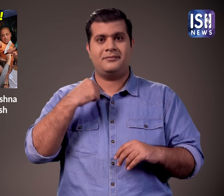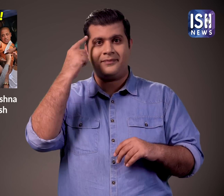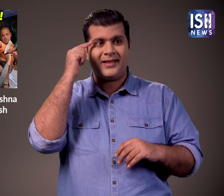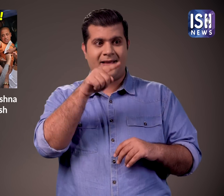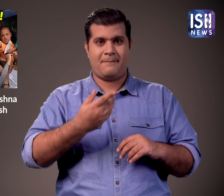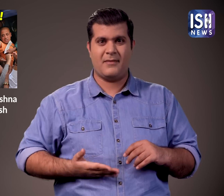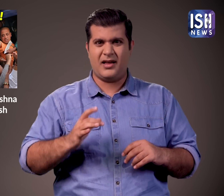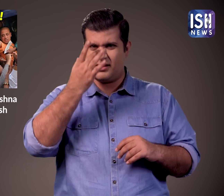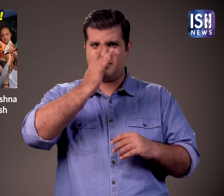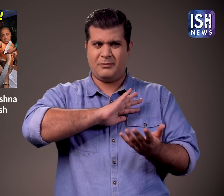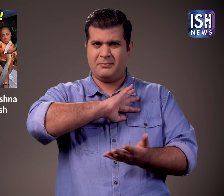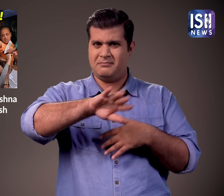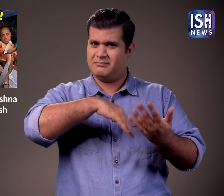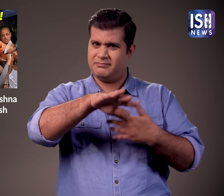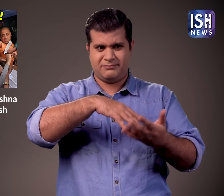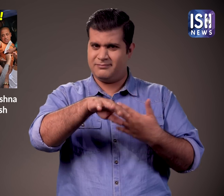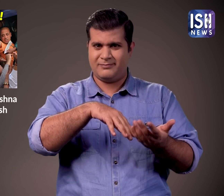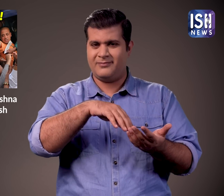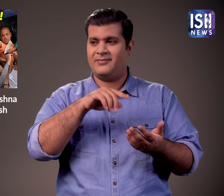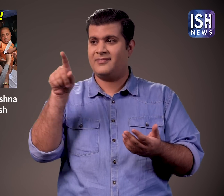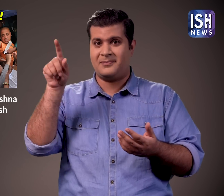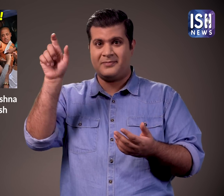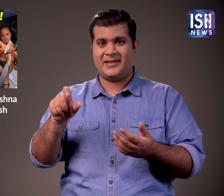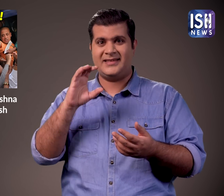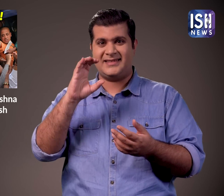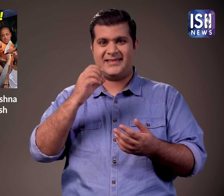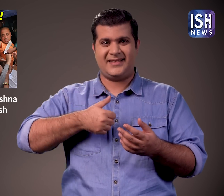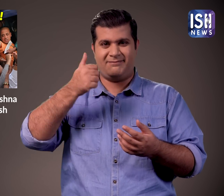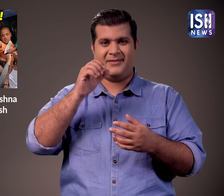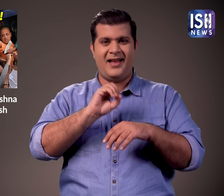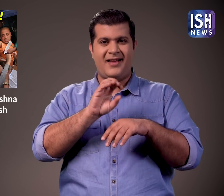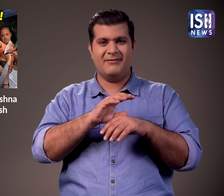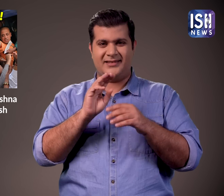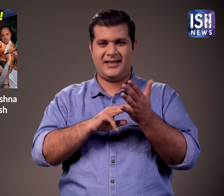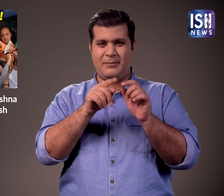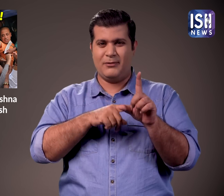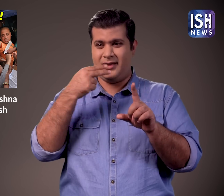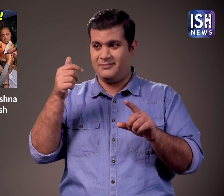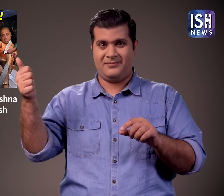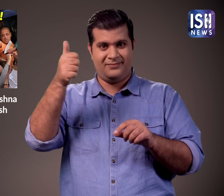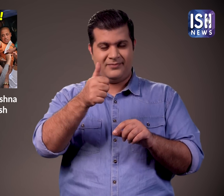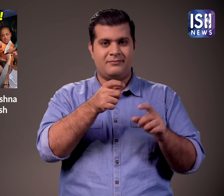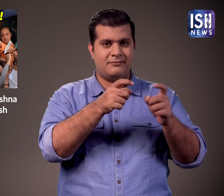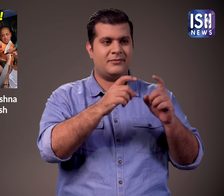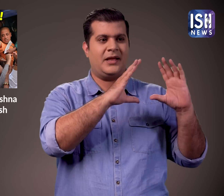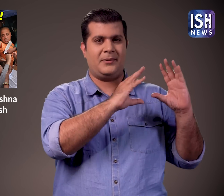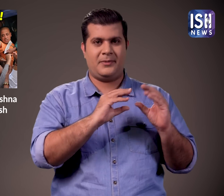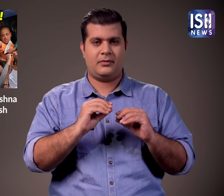You would think, ever since Yunus took over, violence would have decreased.